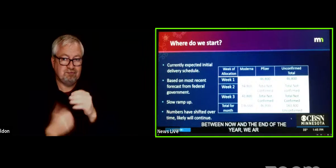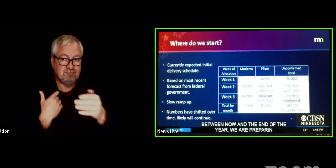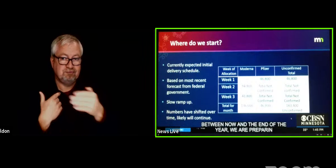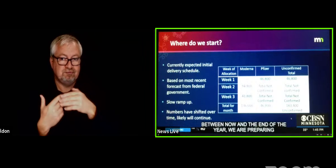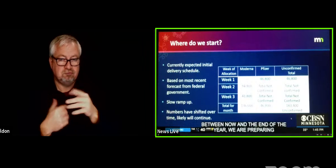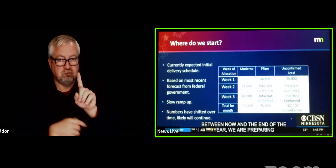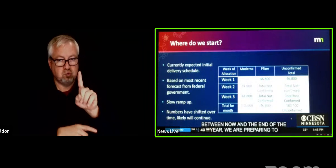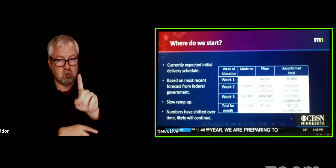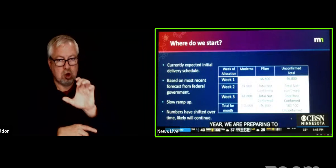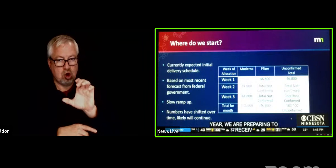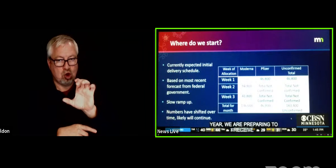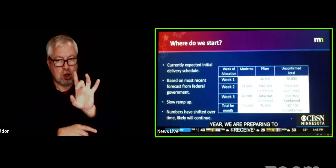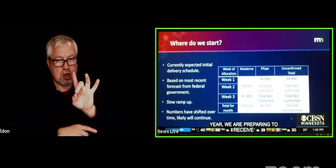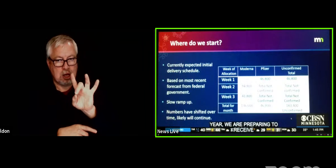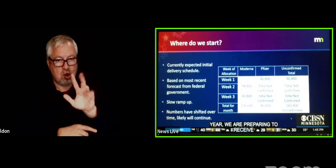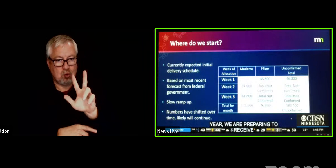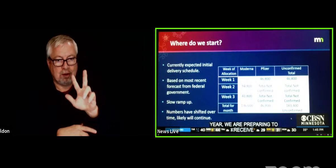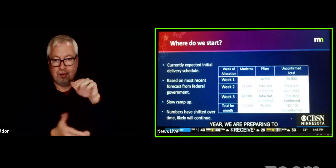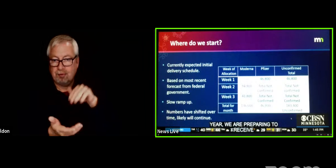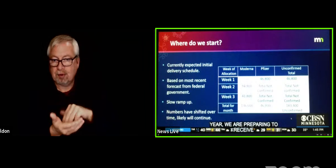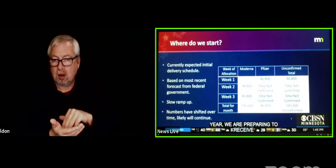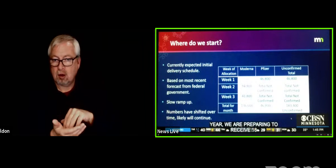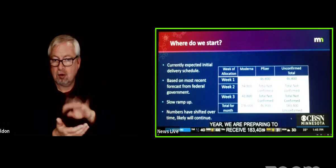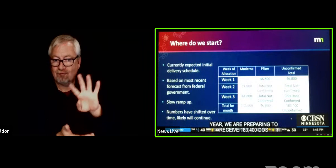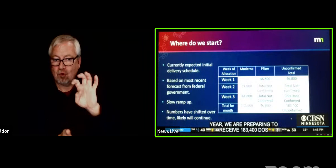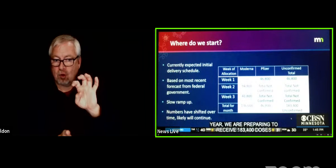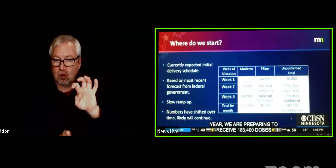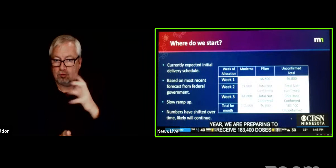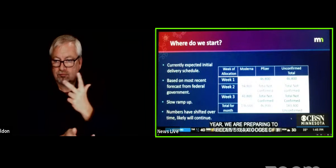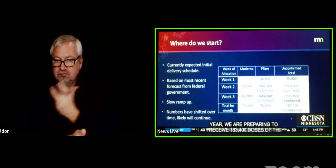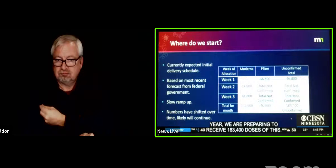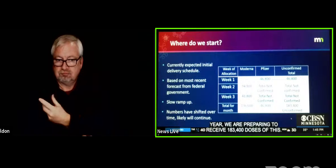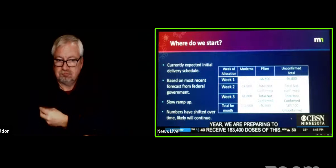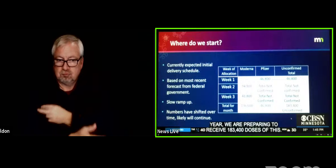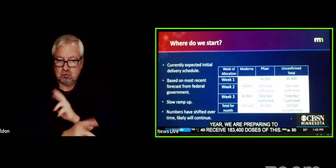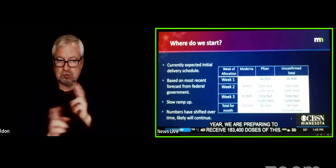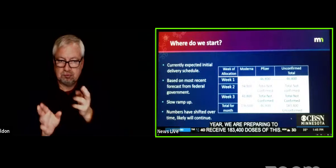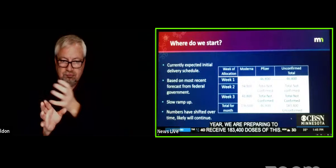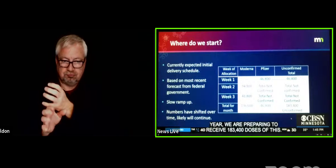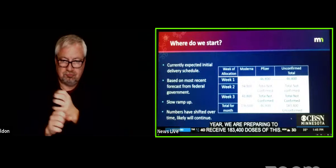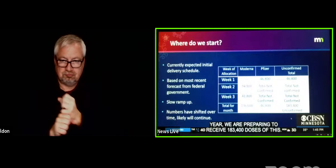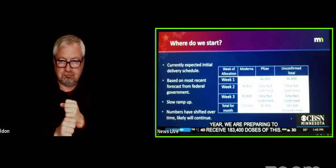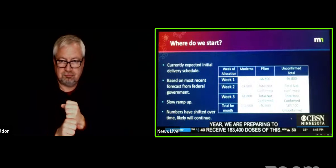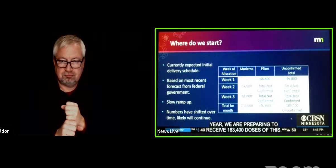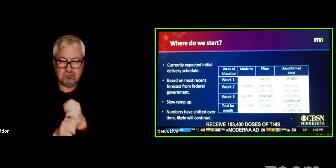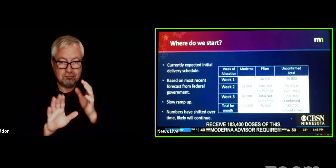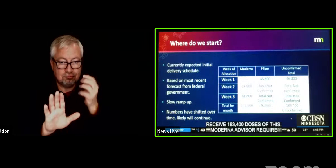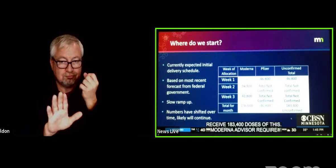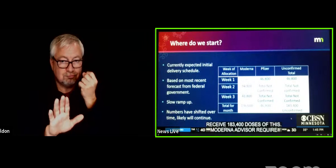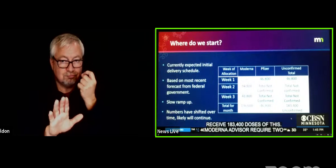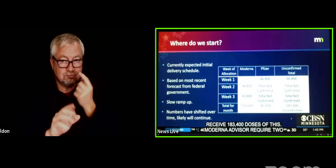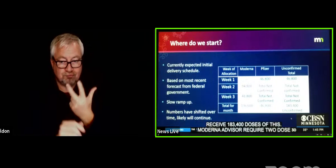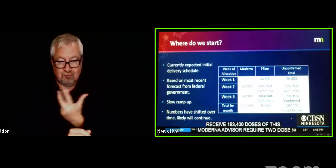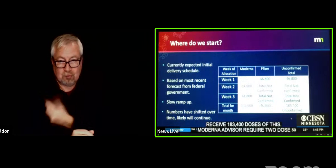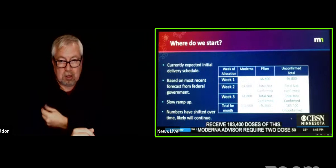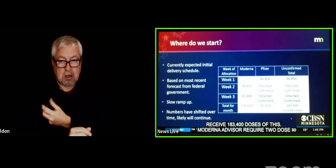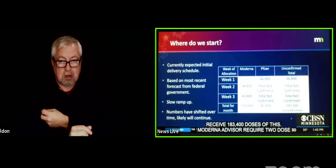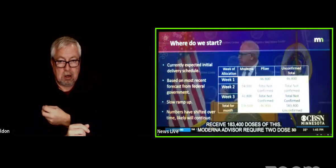THIS, BOTH MODERNA AND PFIZER REQUIRE TWO-DOSAGES OVER A SETS PERT OF TIME.